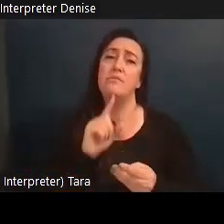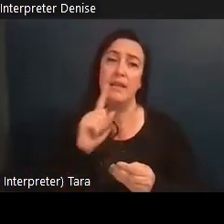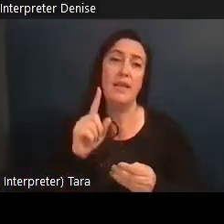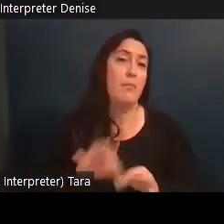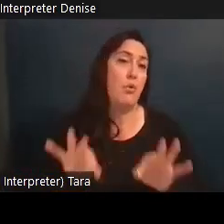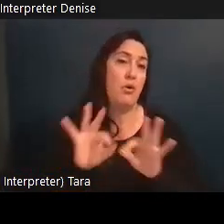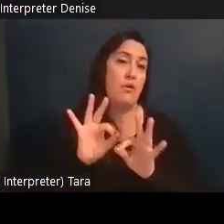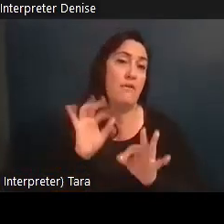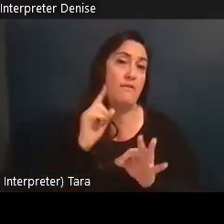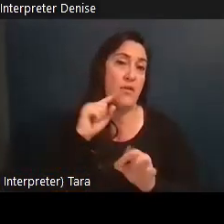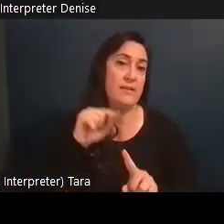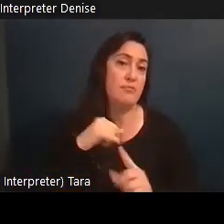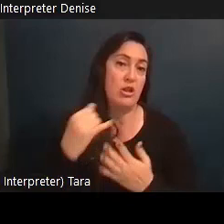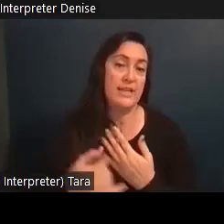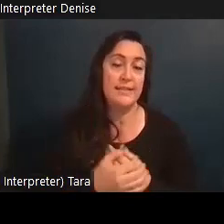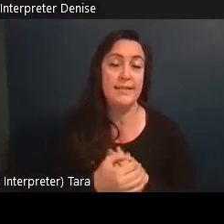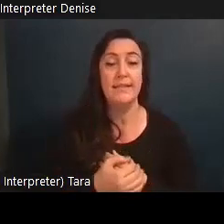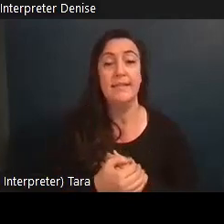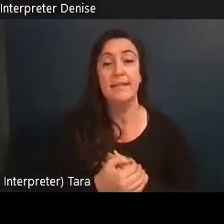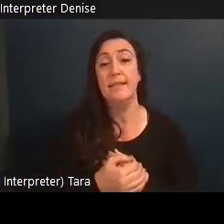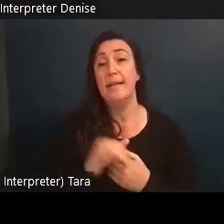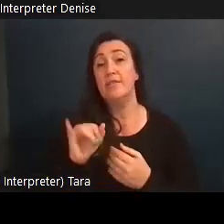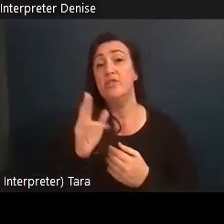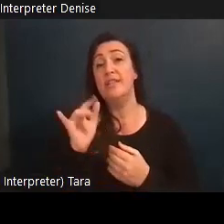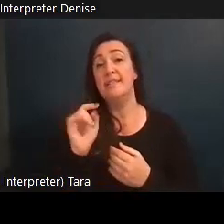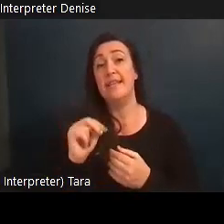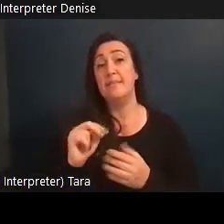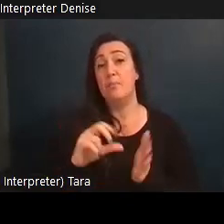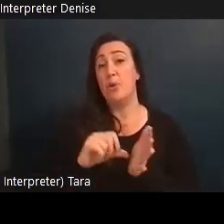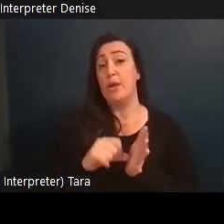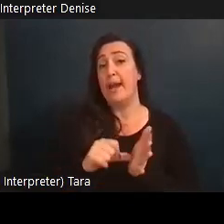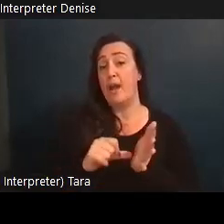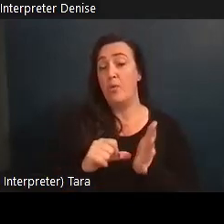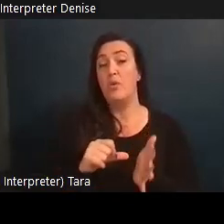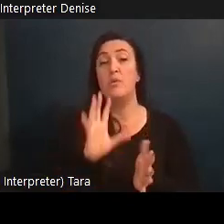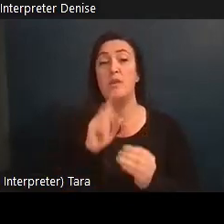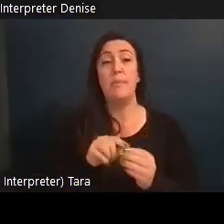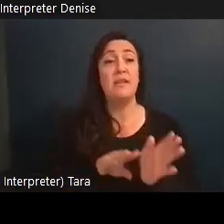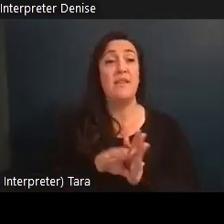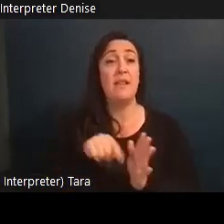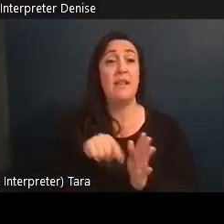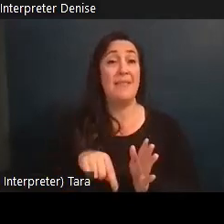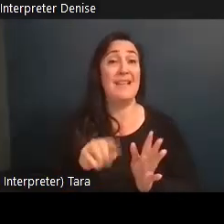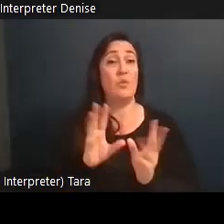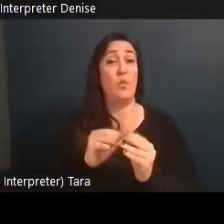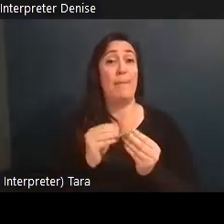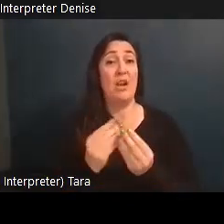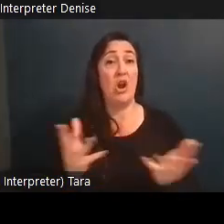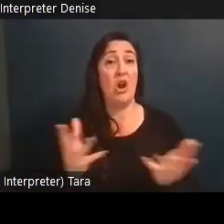And as Justin pointed out when we talked about developing this webinar, the shared social ecological systems framework was